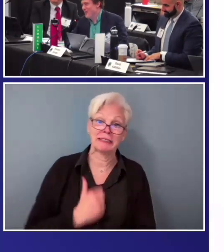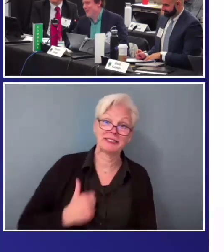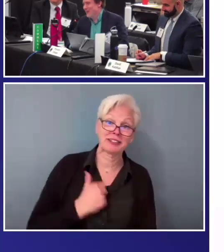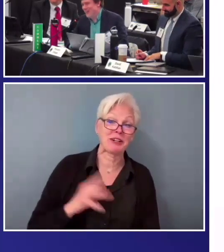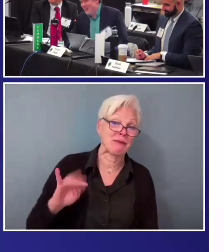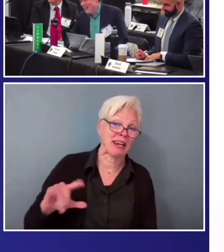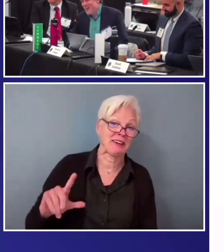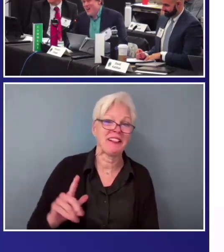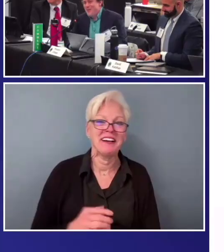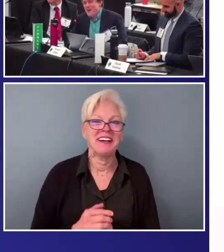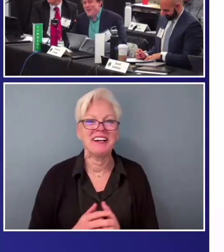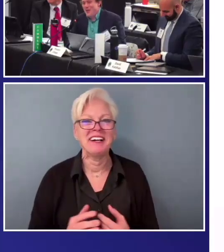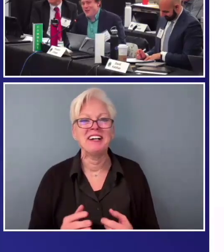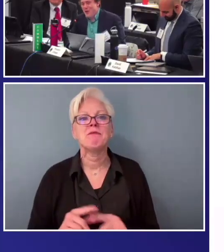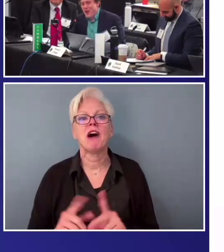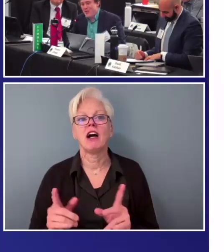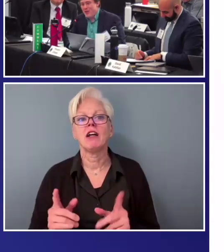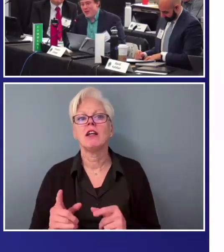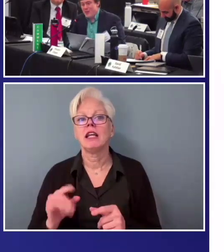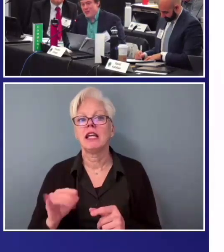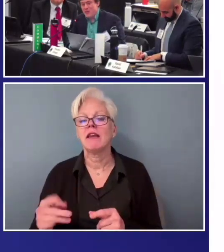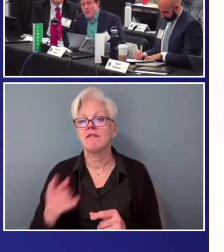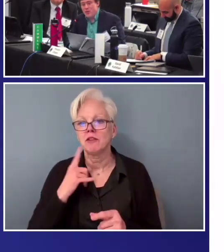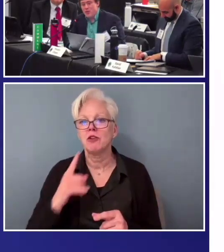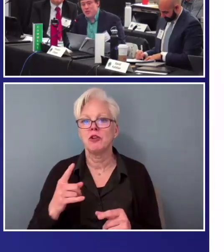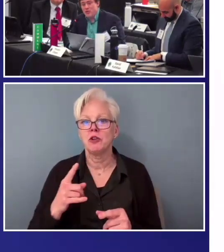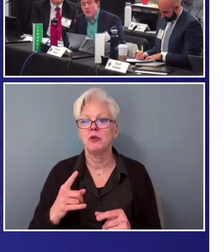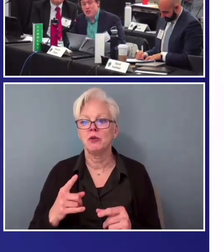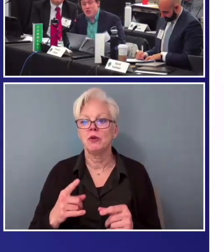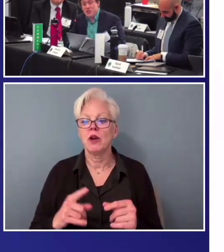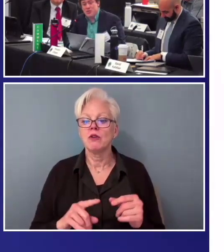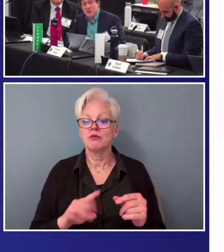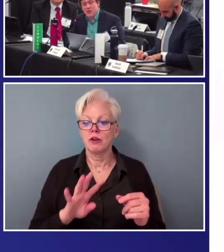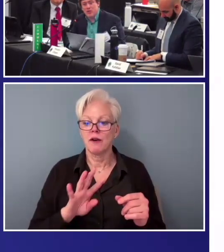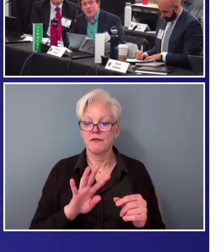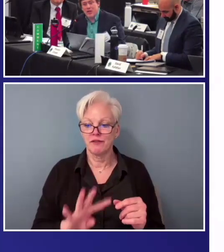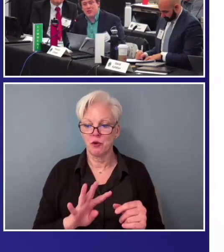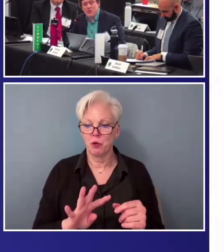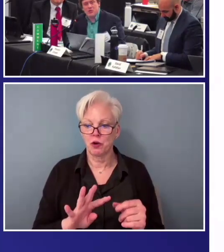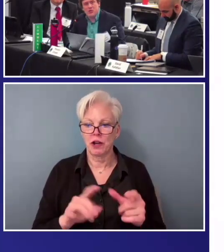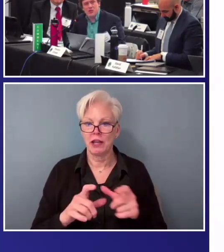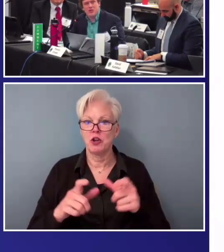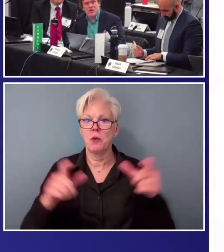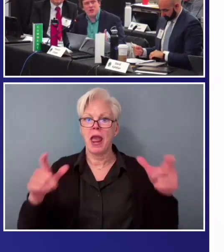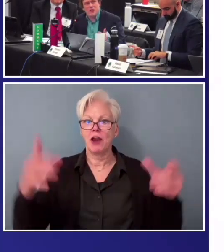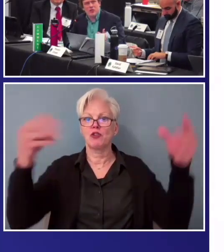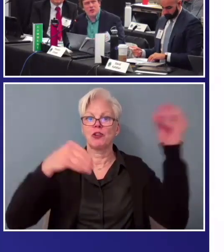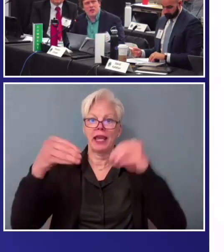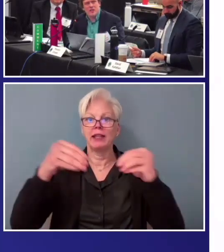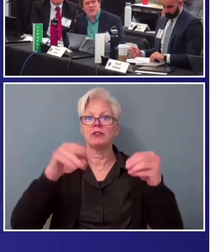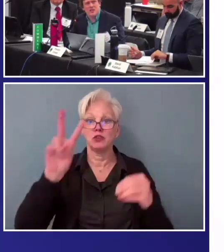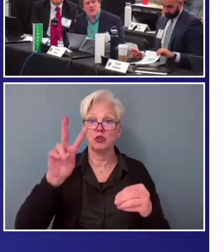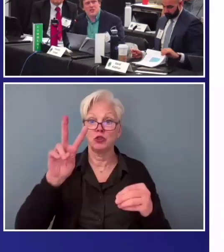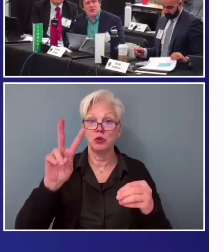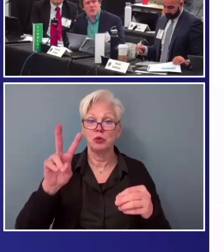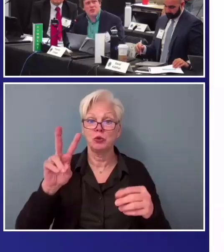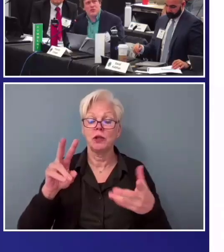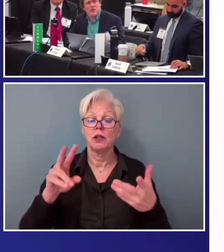but, but, you know, if you're aggregating up to the four-digit or the two-digit CIP level at the bachelor's degree level, like that's, that's a little bit different